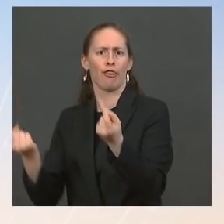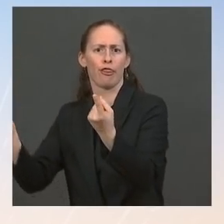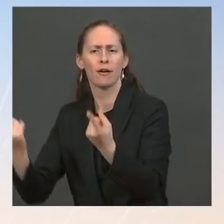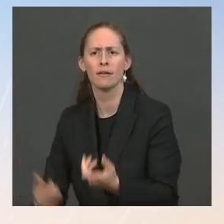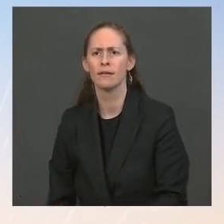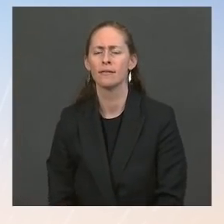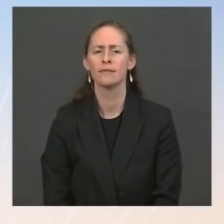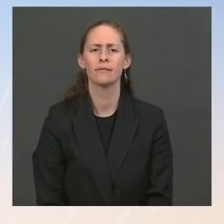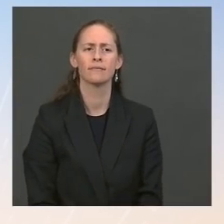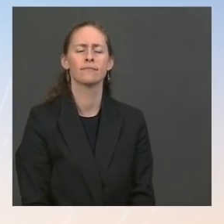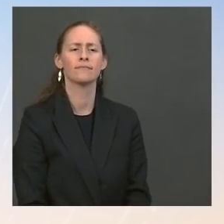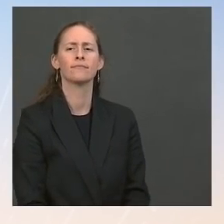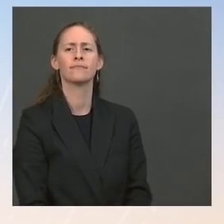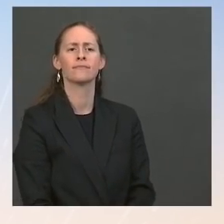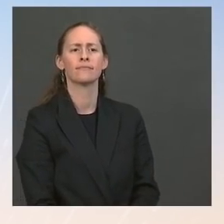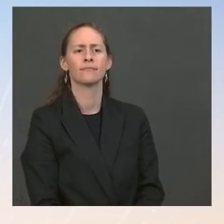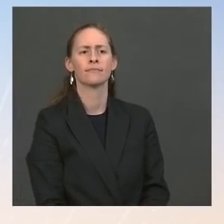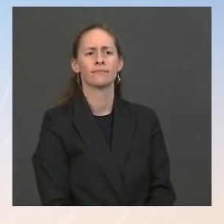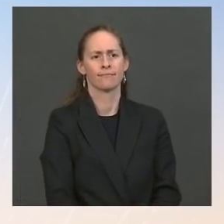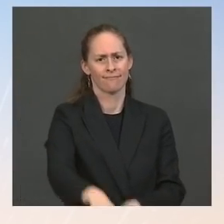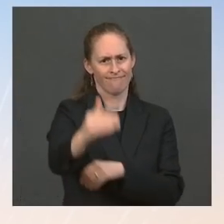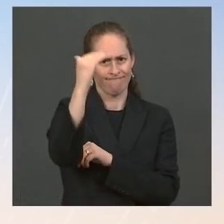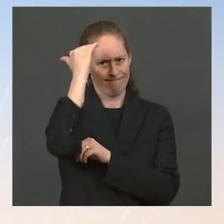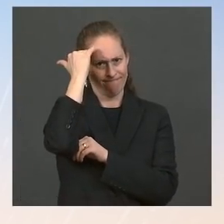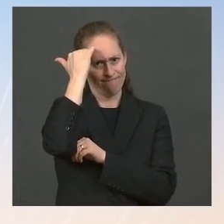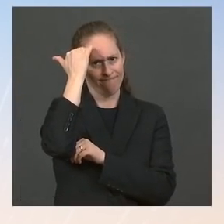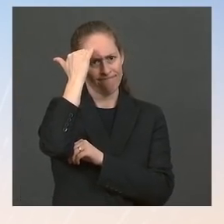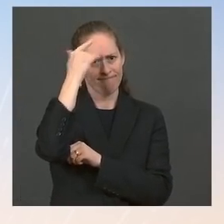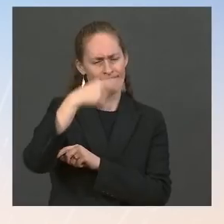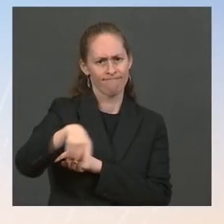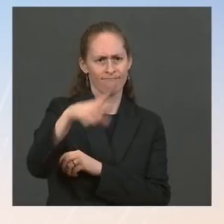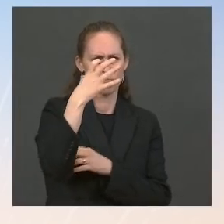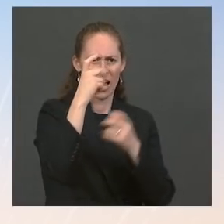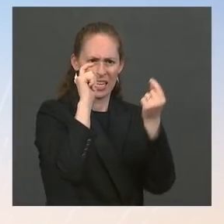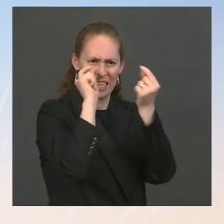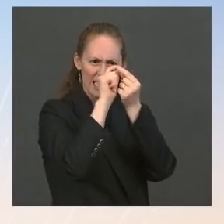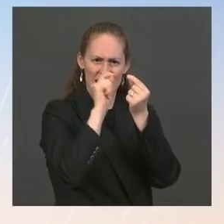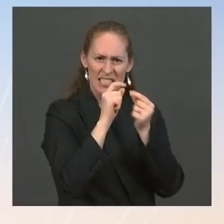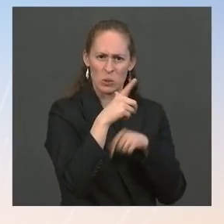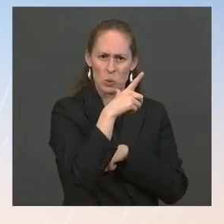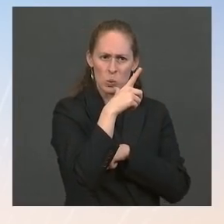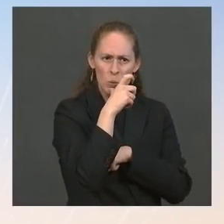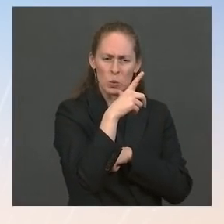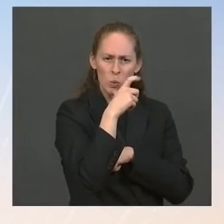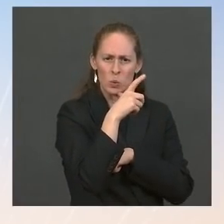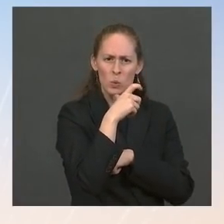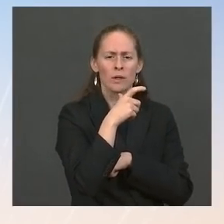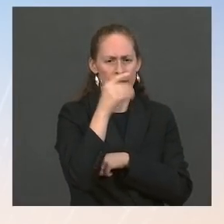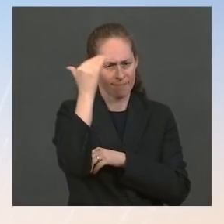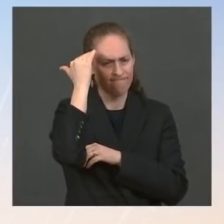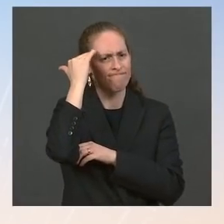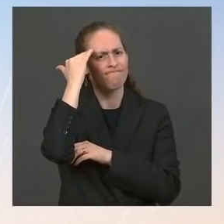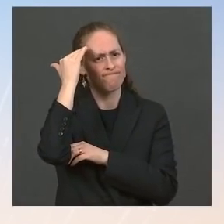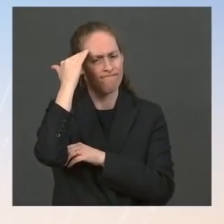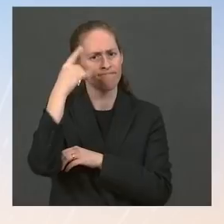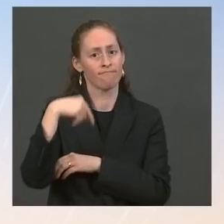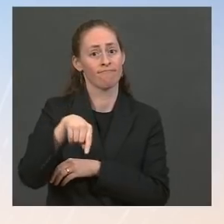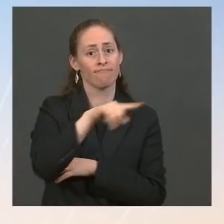to have a list of exactly who is attending today, and I expect someone will ask me that question. We are still getting attendees lists